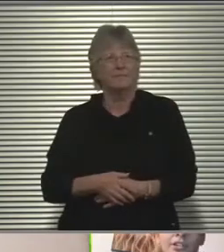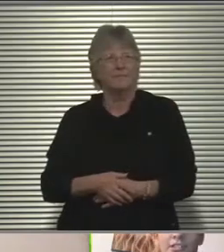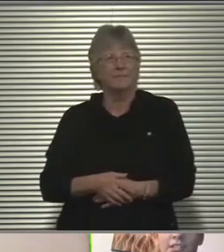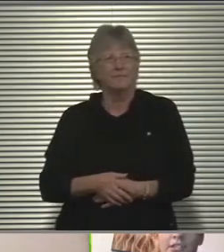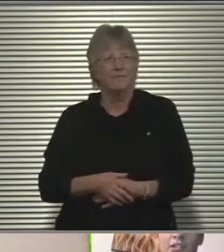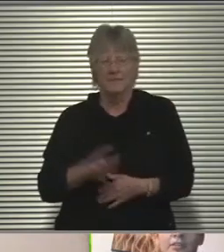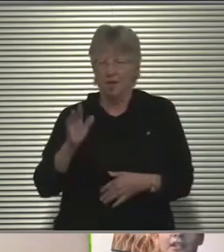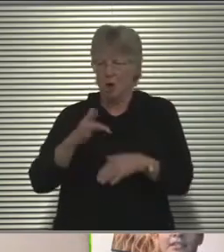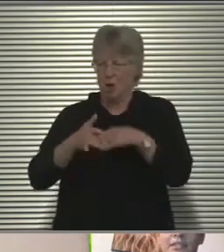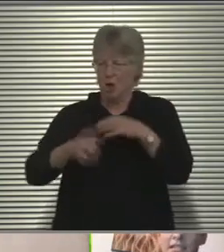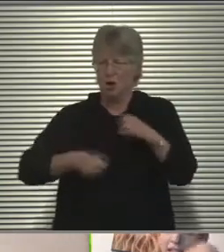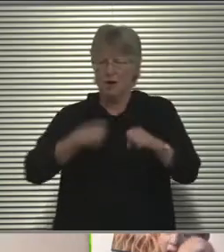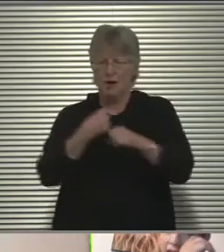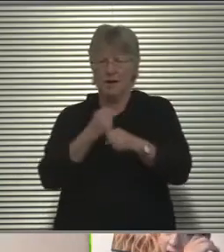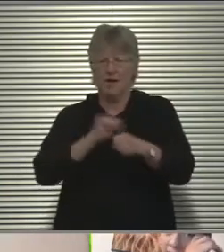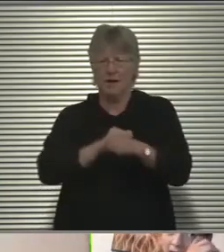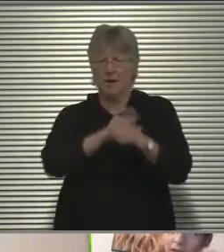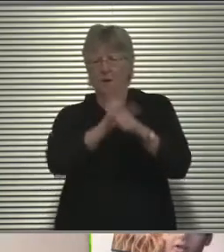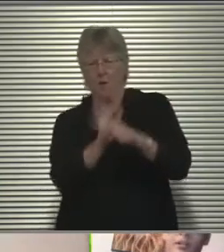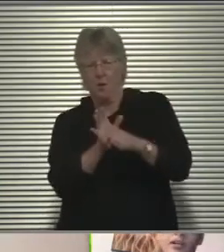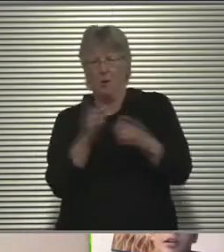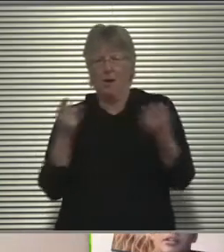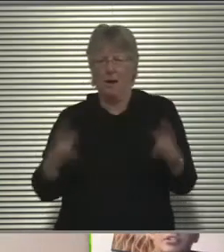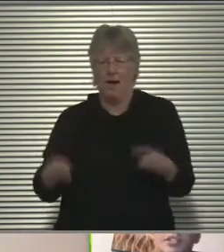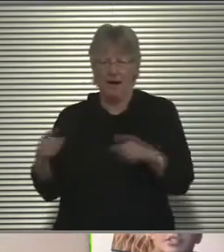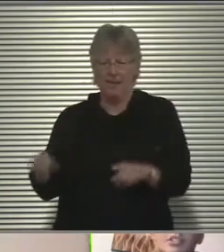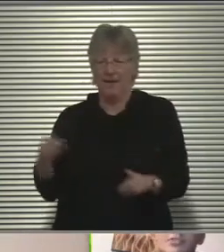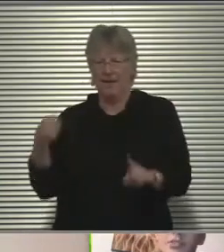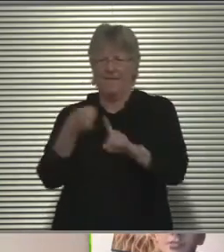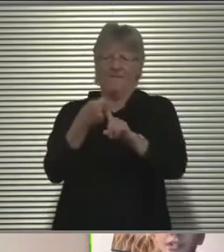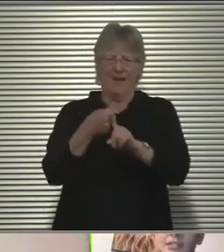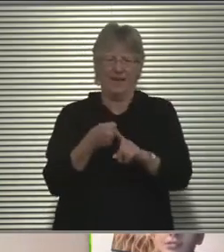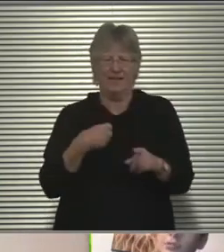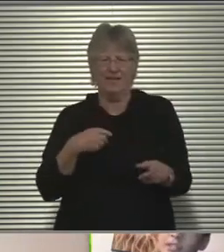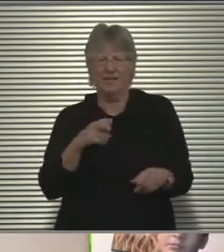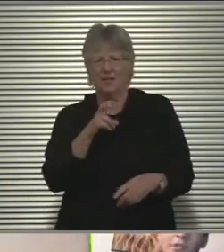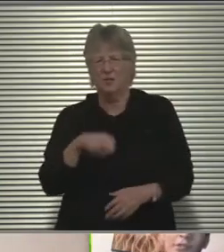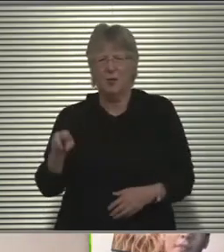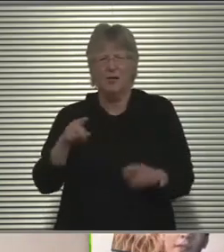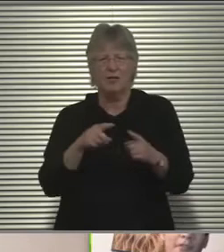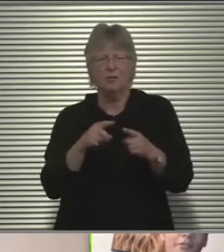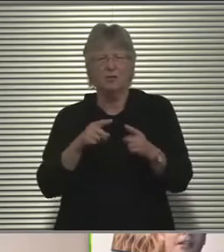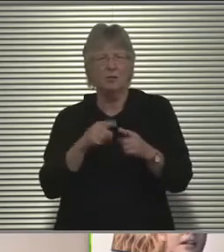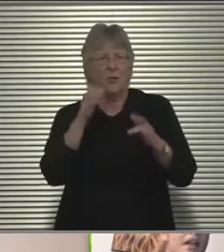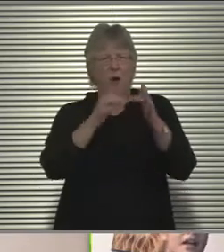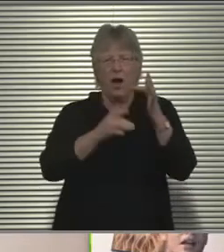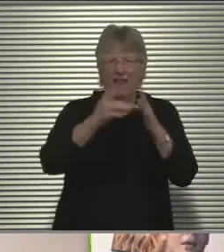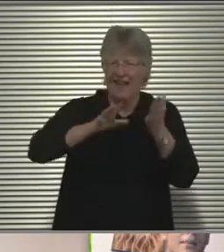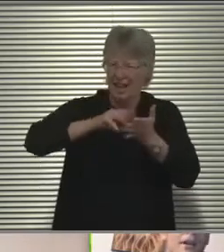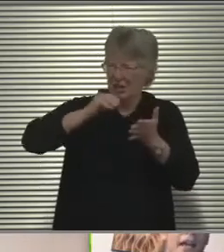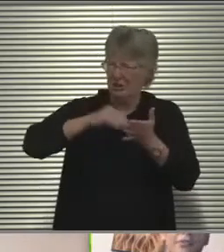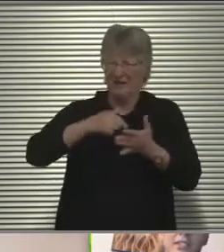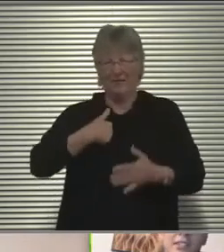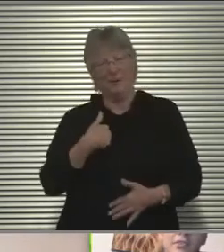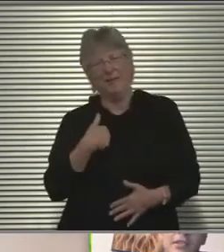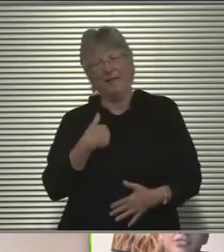Earlier this year, COVID 19 hit and it hit hard. The transition to virtual classes was quite difficult for me, but everyone at SATO made